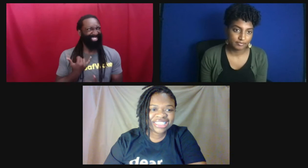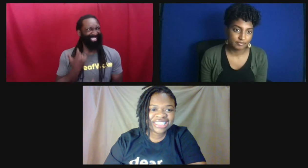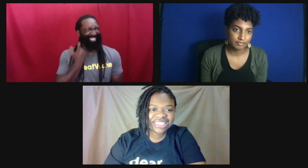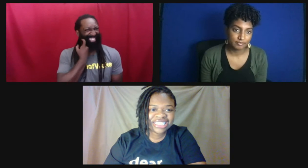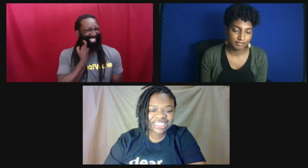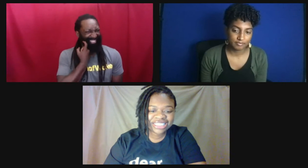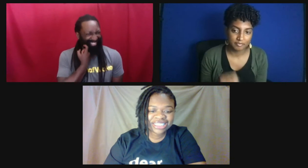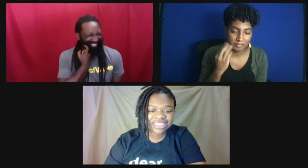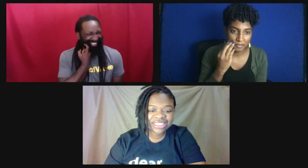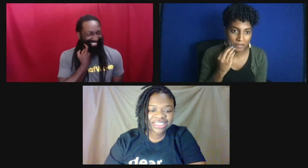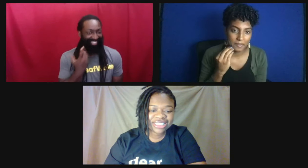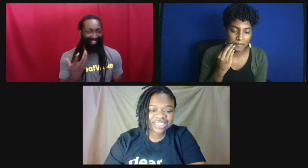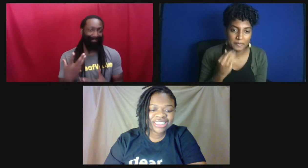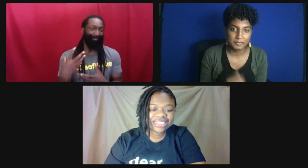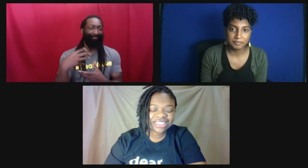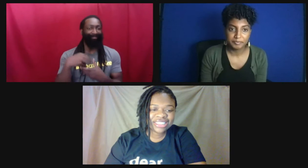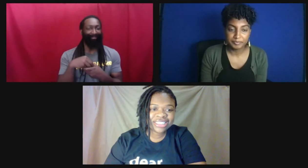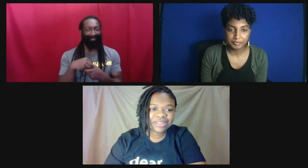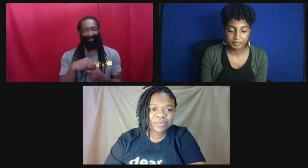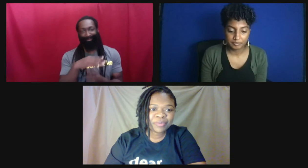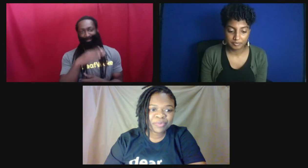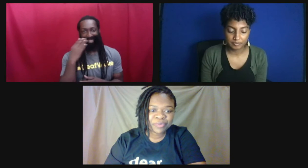Yeah, like you know, like 70 years just recently